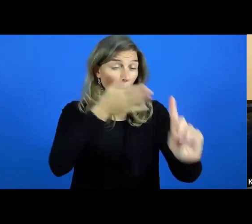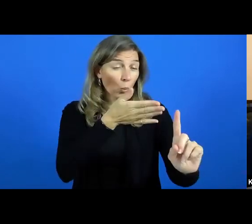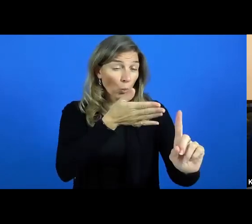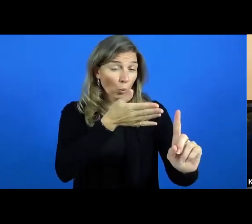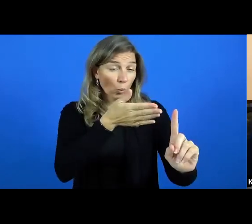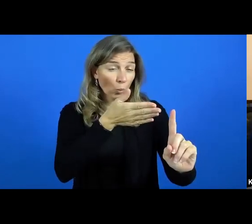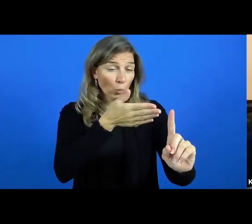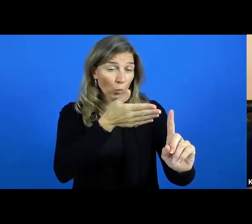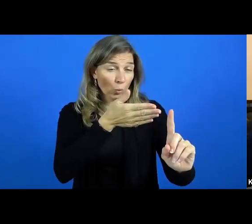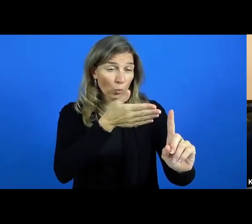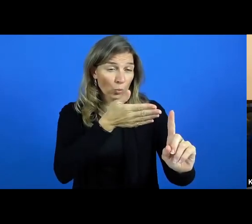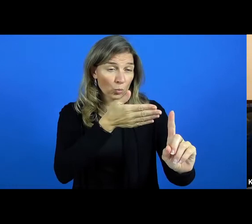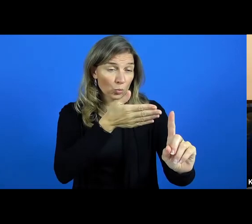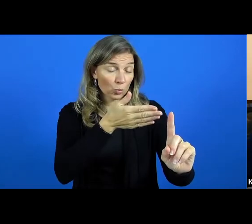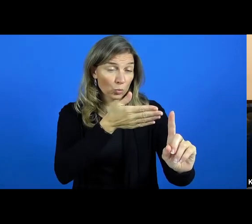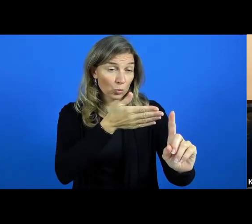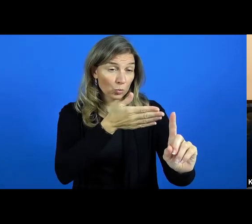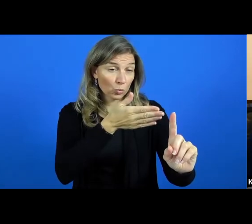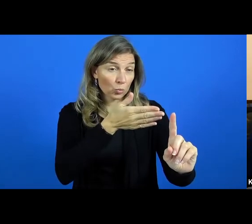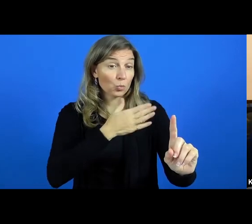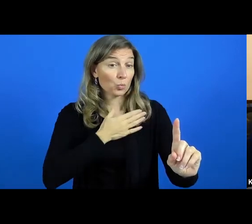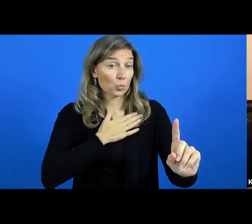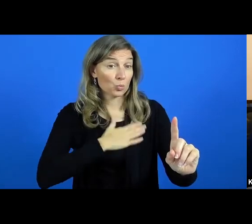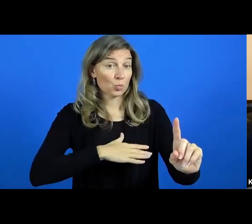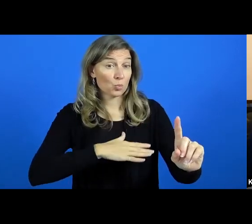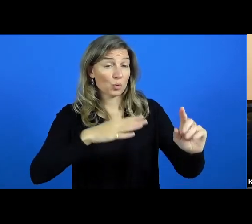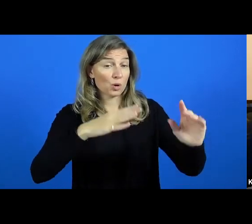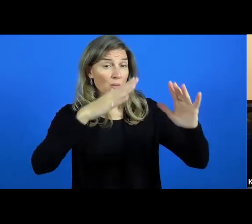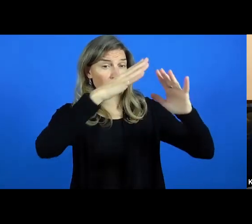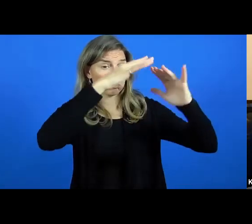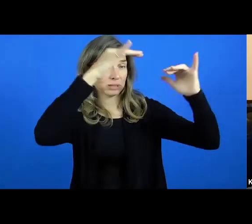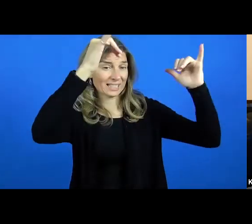that according to the government to close down the institution housing